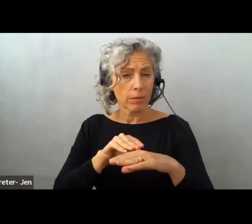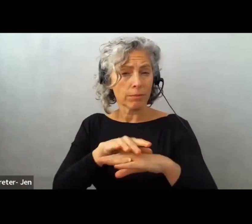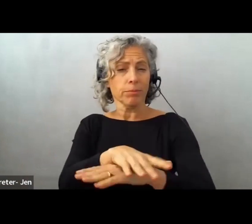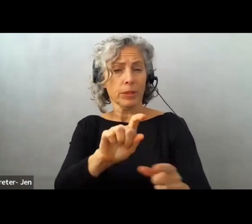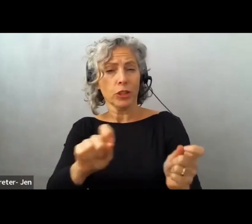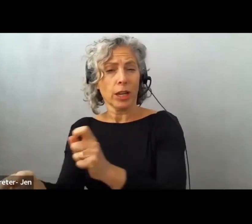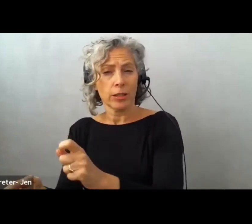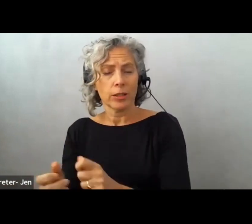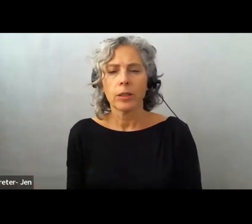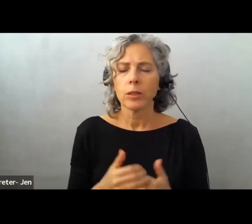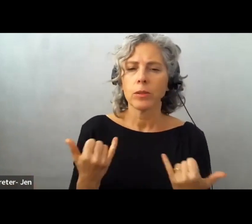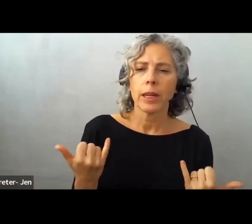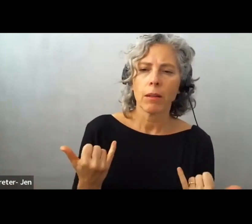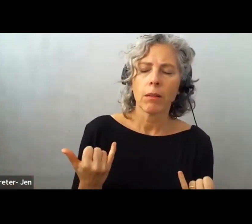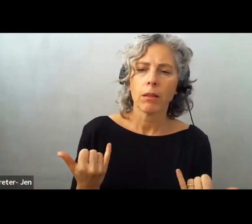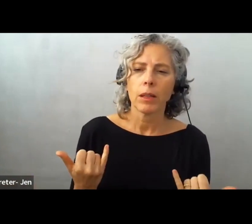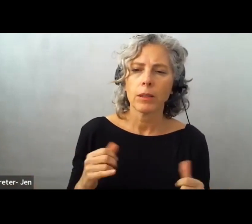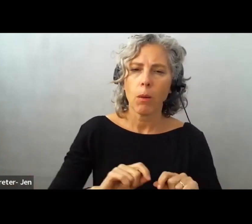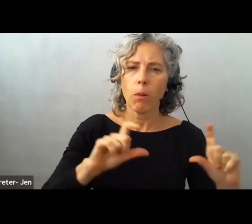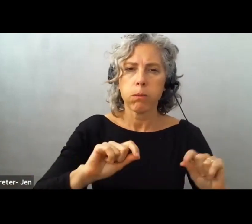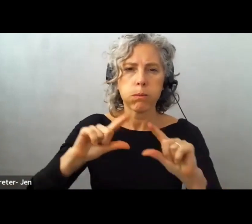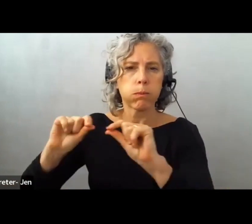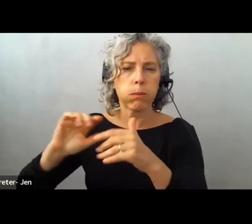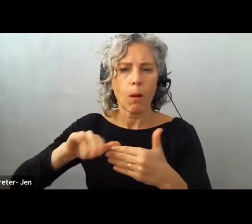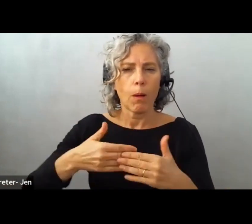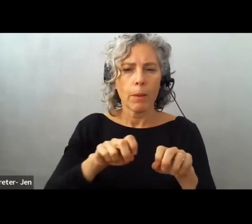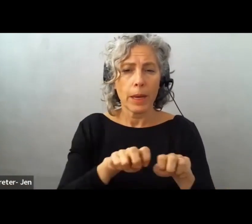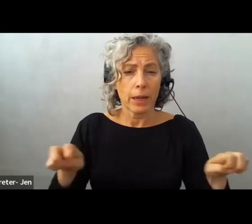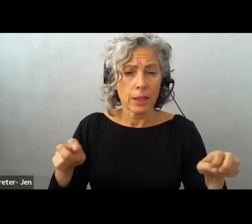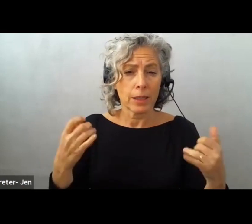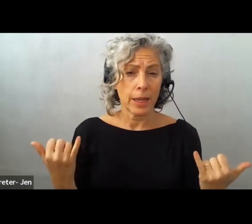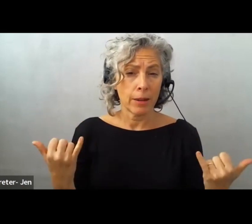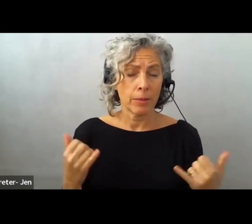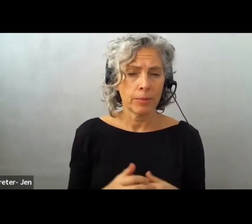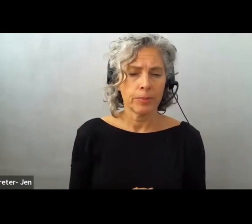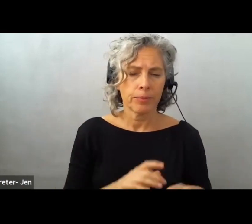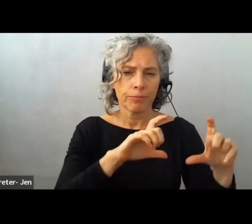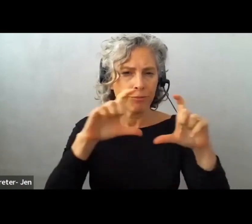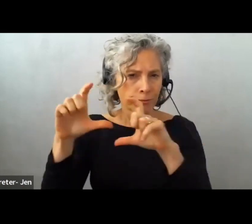all of the panelists together. This, this is we're going to move to the section of a panel